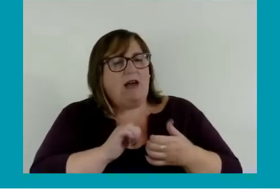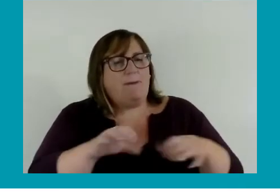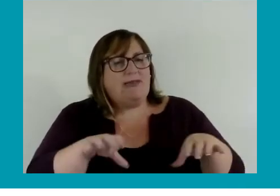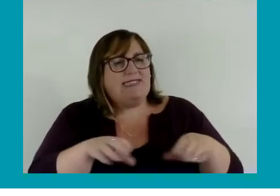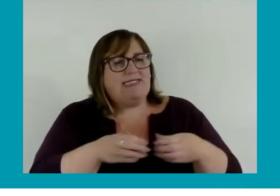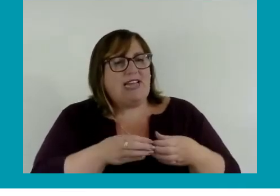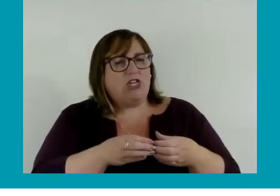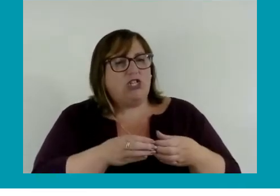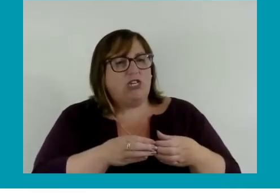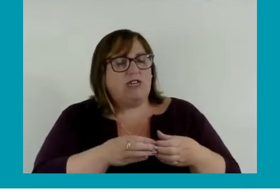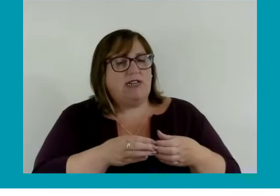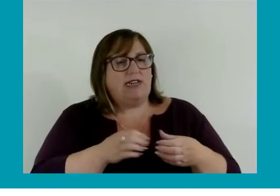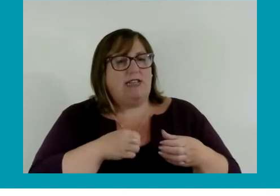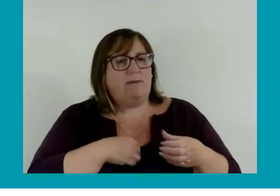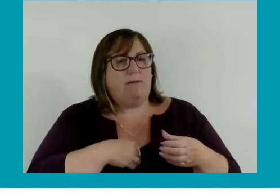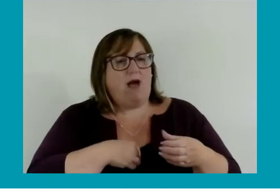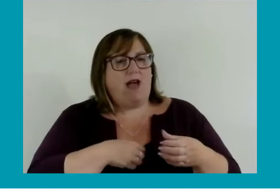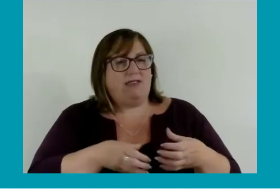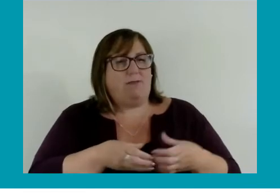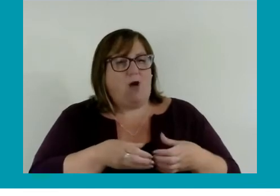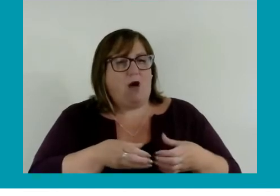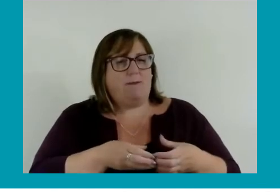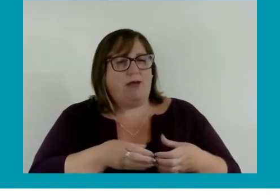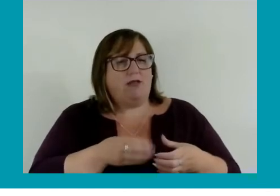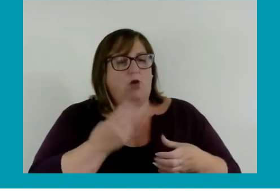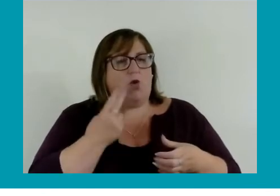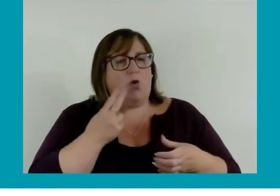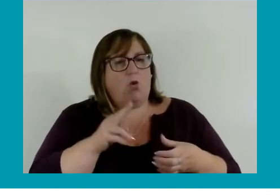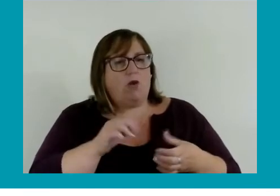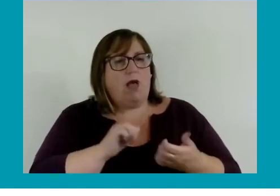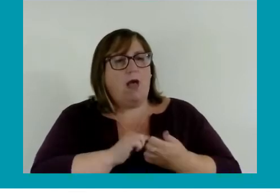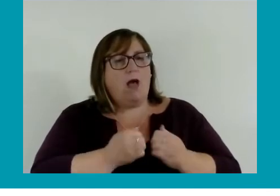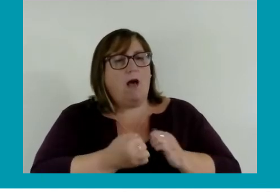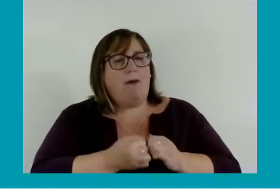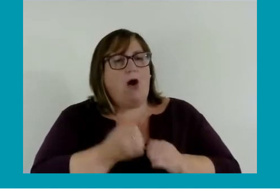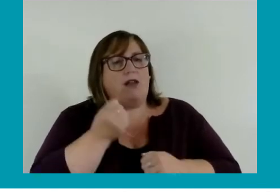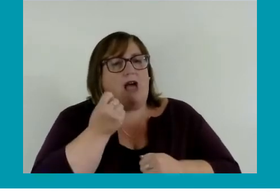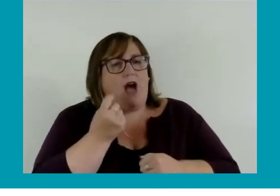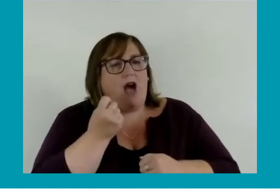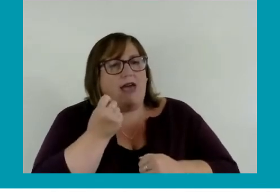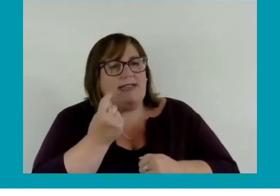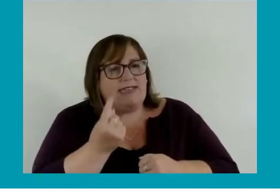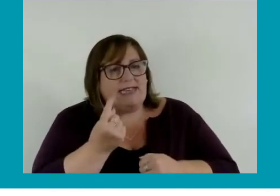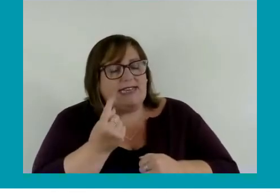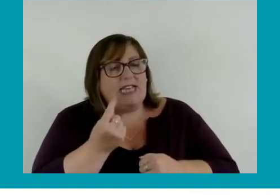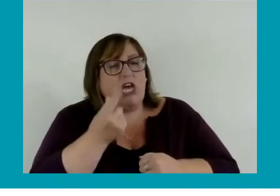say i think there's a better way to do something and i that led down a path of being able to do